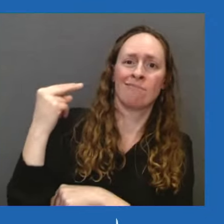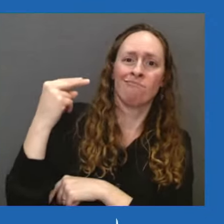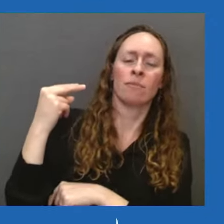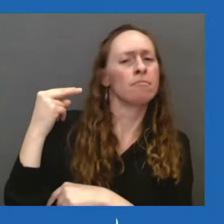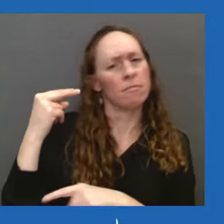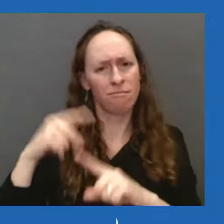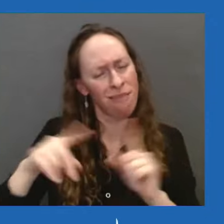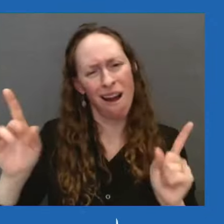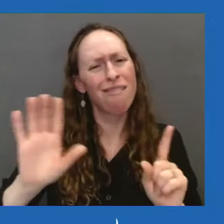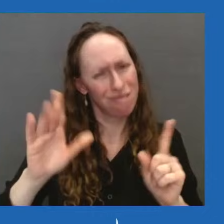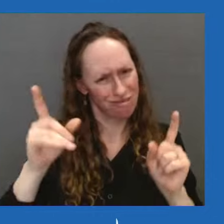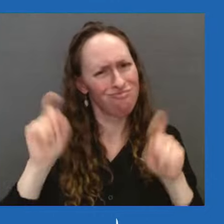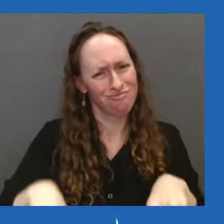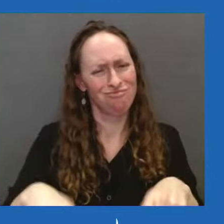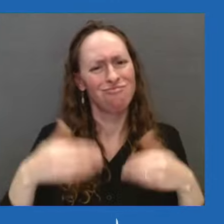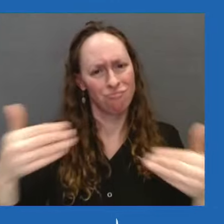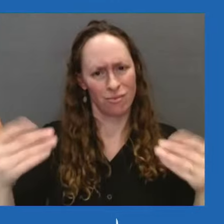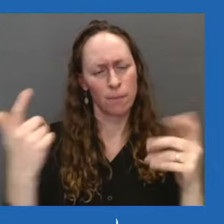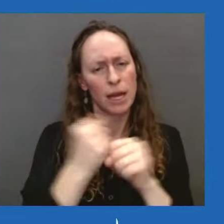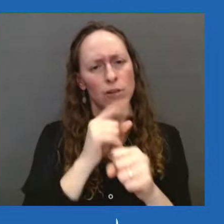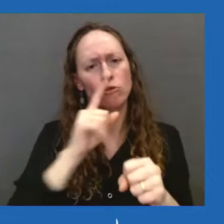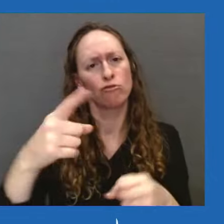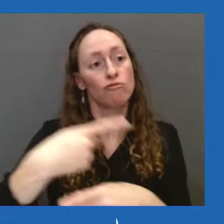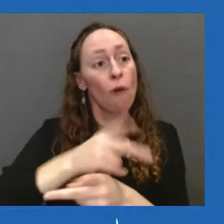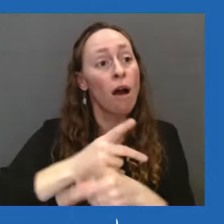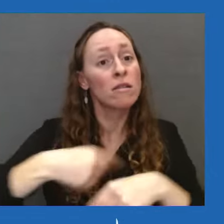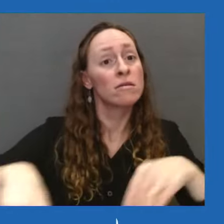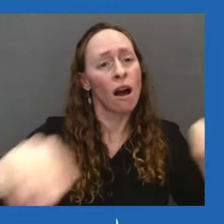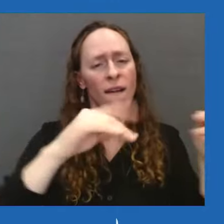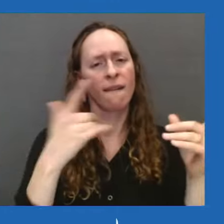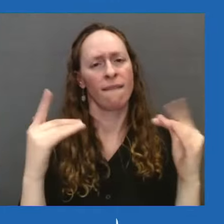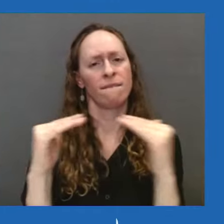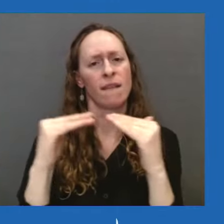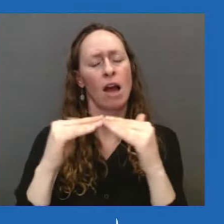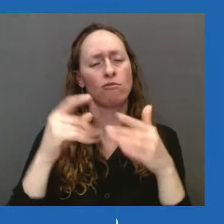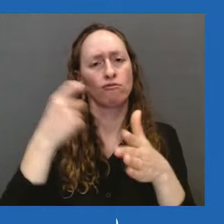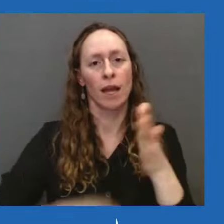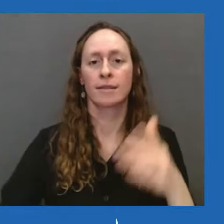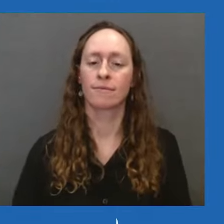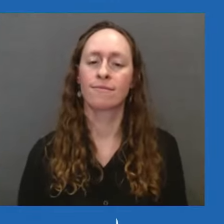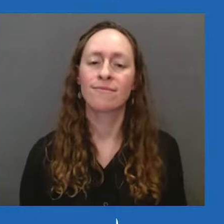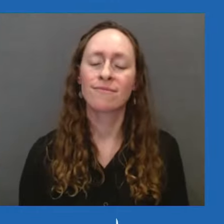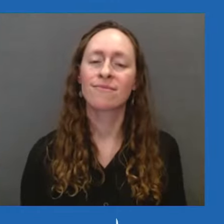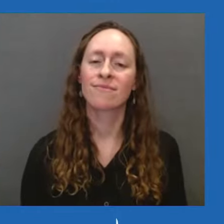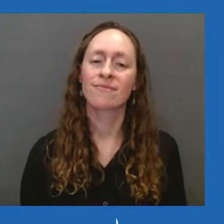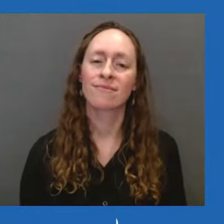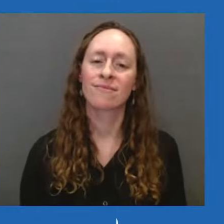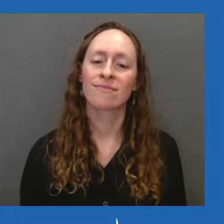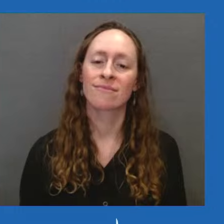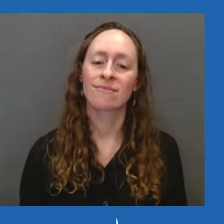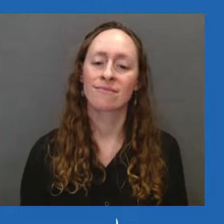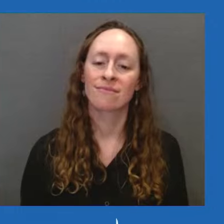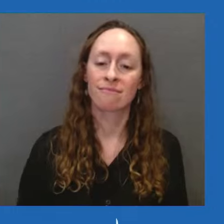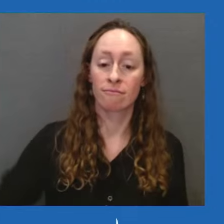We're also helping farmers and ranchers deploy clean energy systems like solar panels on their farms and ranches,